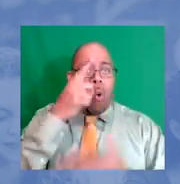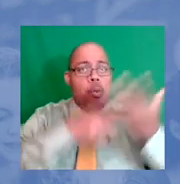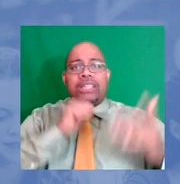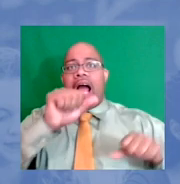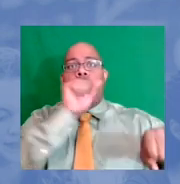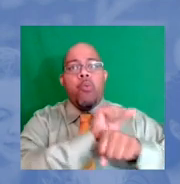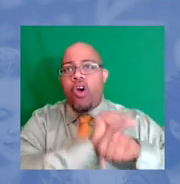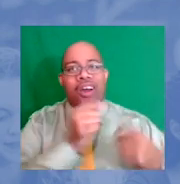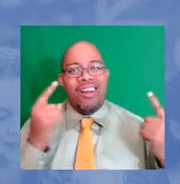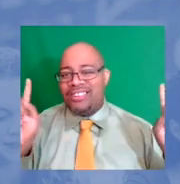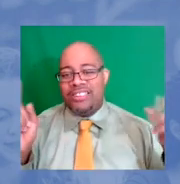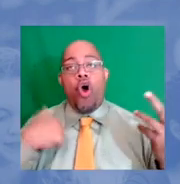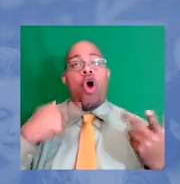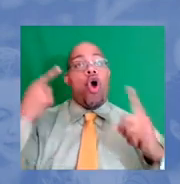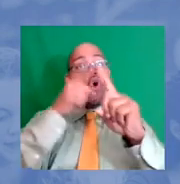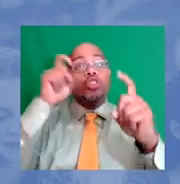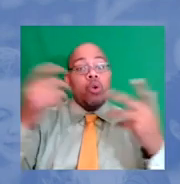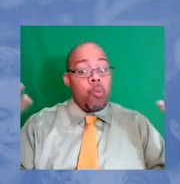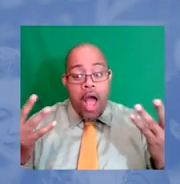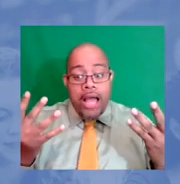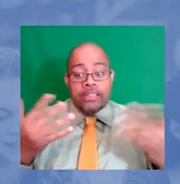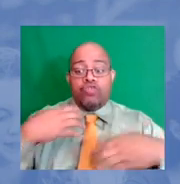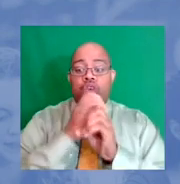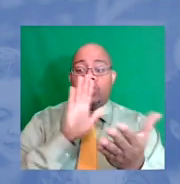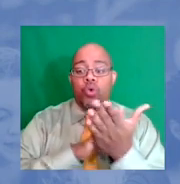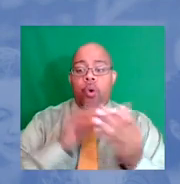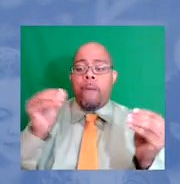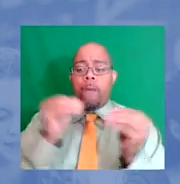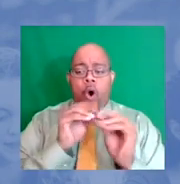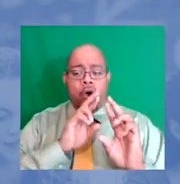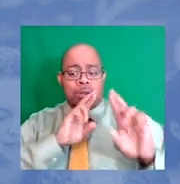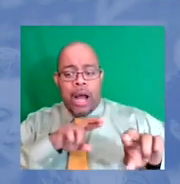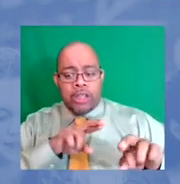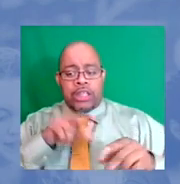GOAL SHOULD BE IS TO CREATE SCHOOLS MORE RESPONSIVE TO THE NEEDS OF KIDS AND FAMILIES.